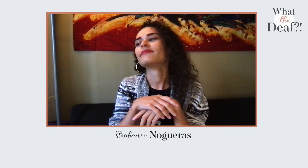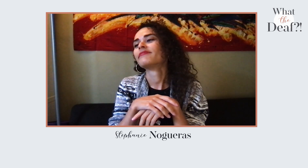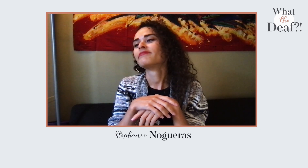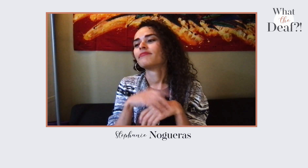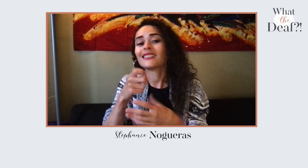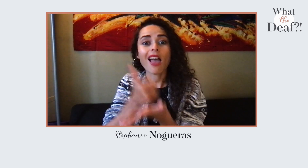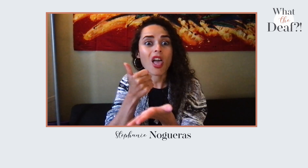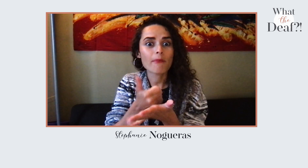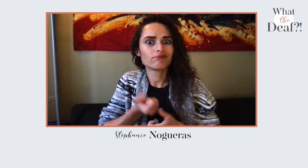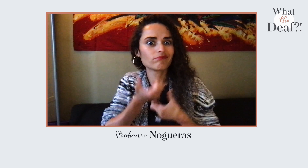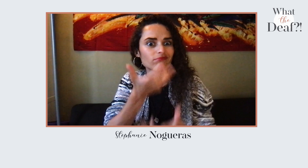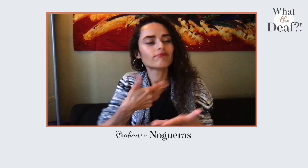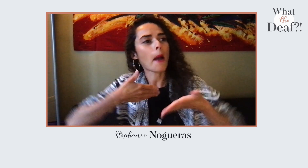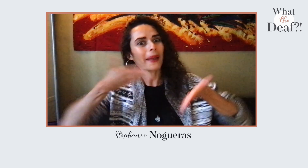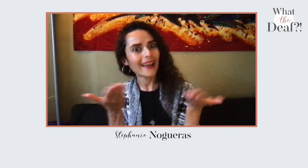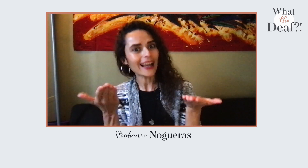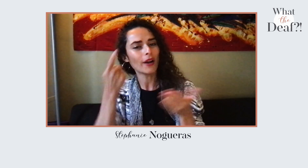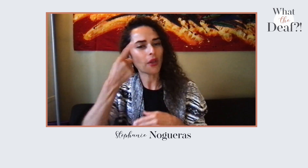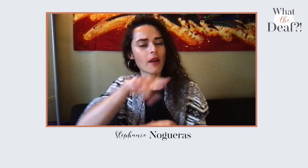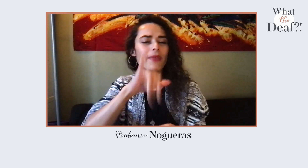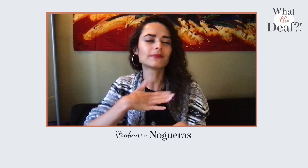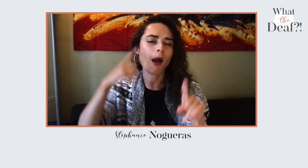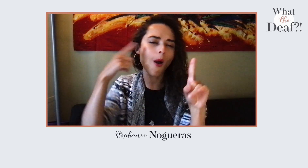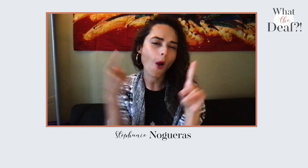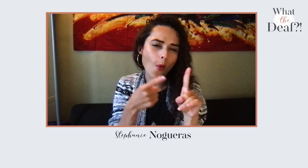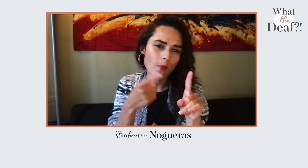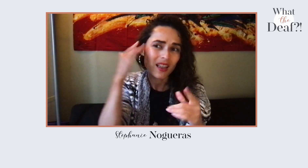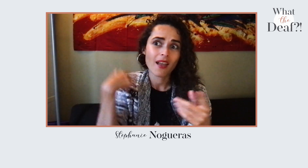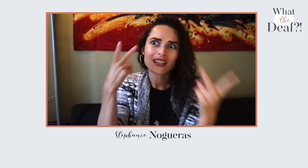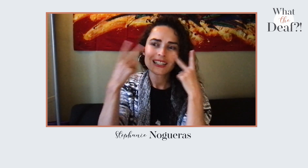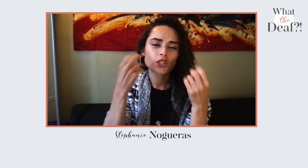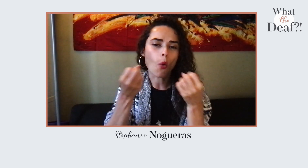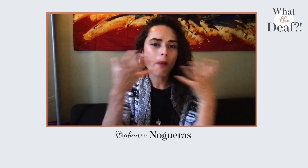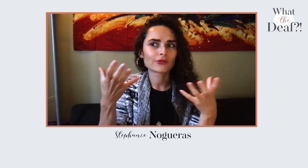or even really just talk therapy. I wanted to be there for them. That was my goal.